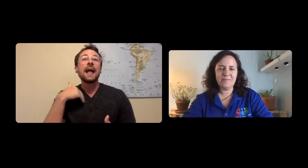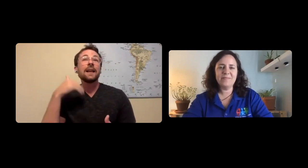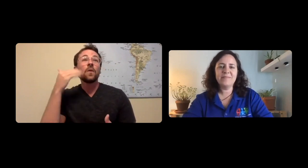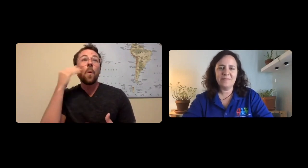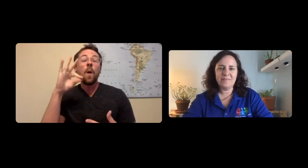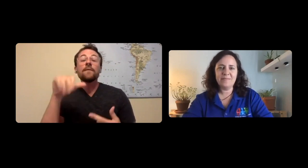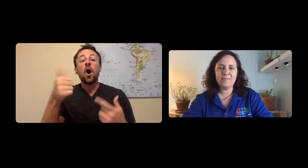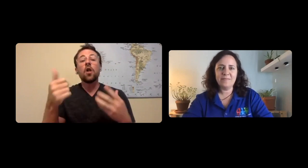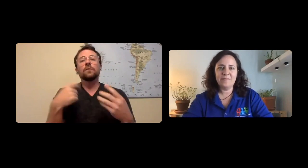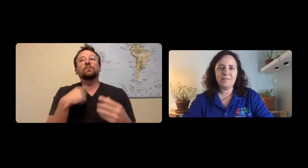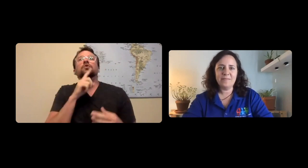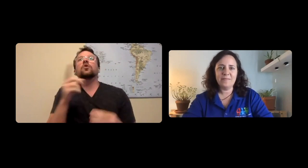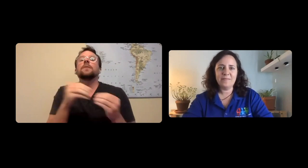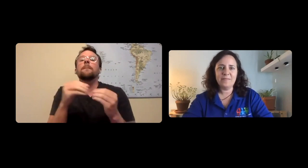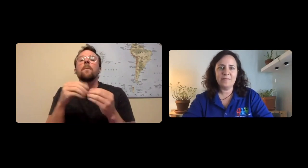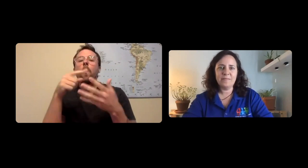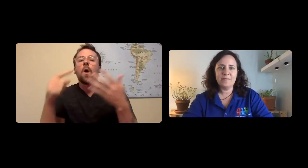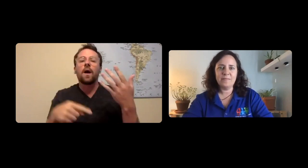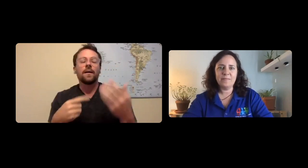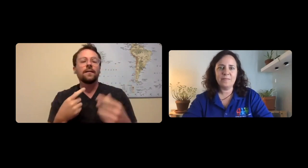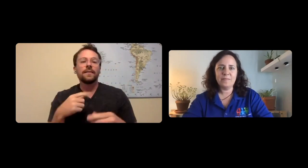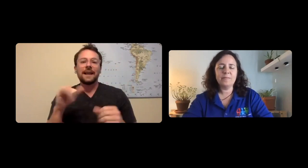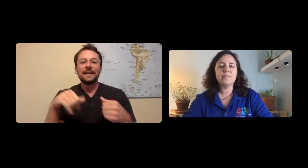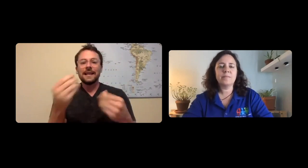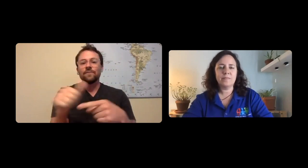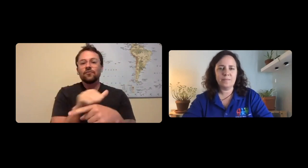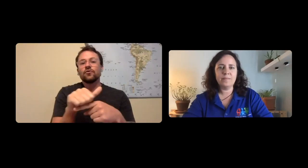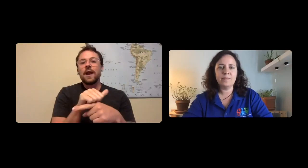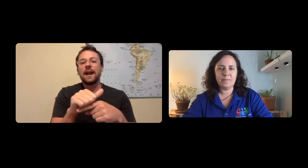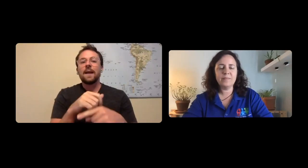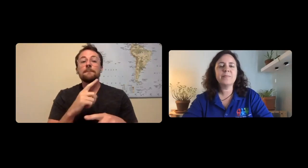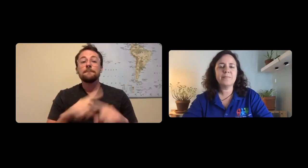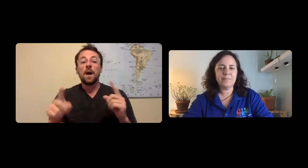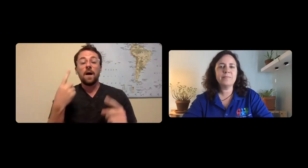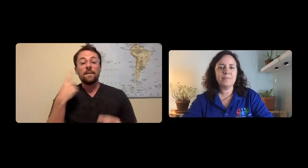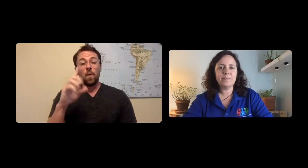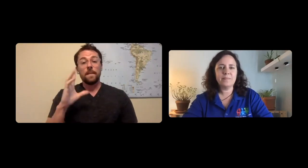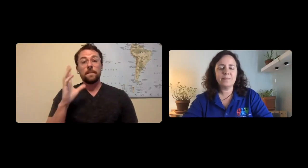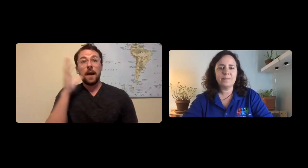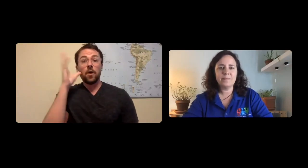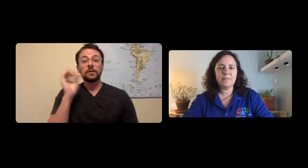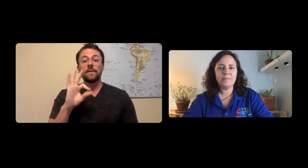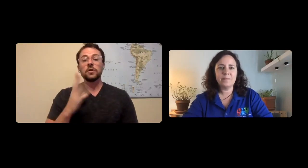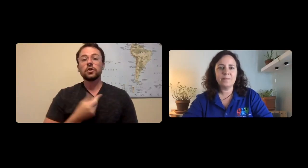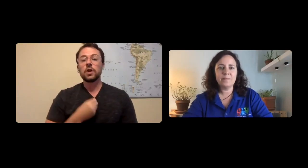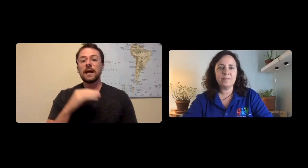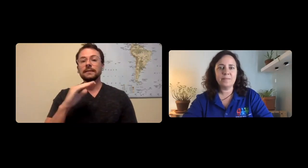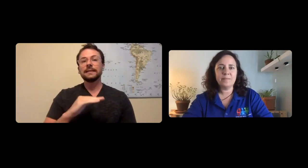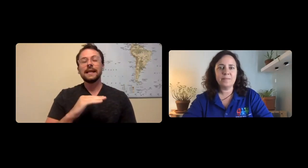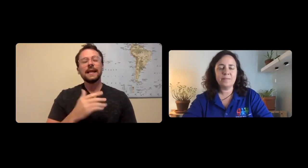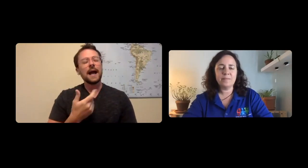Alex has given one. I know there's a lot more among, within our community.